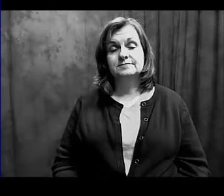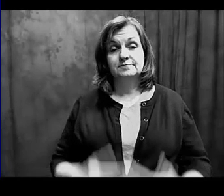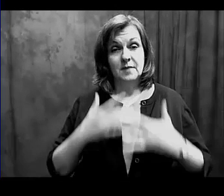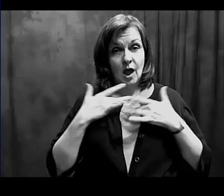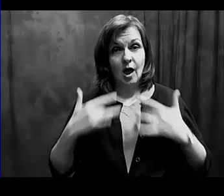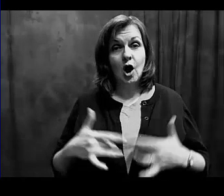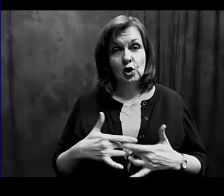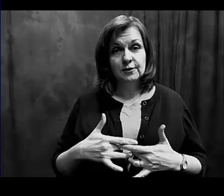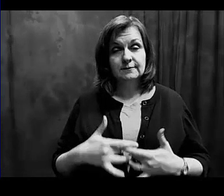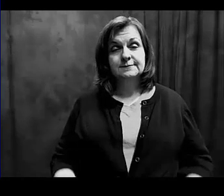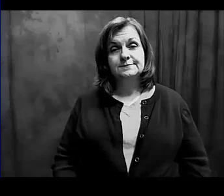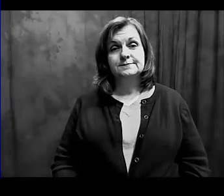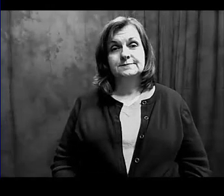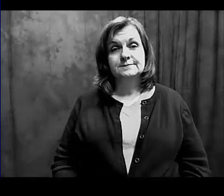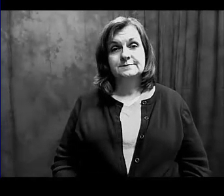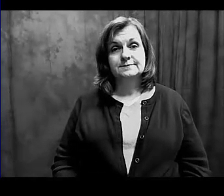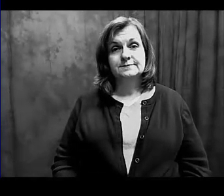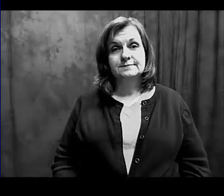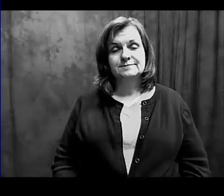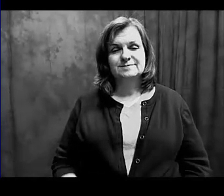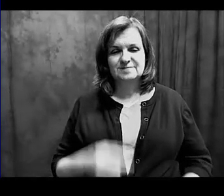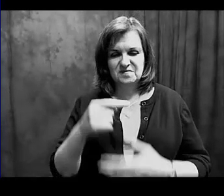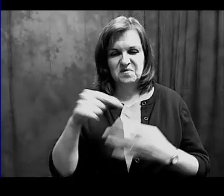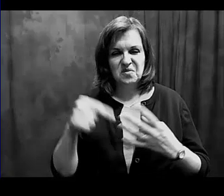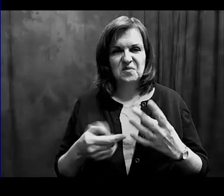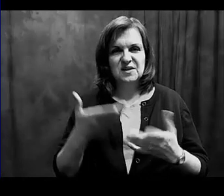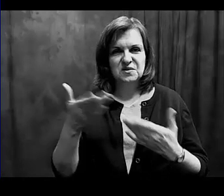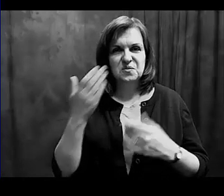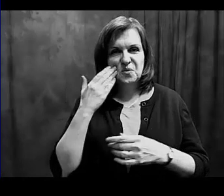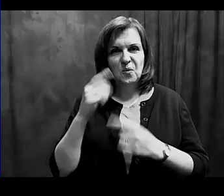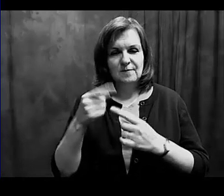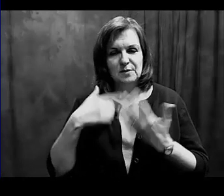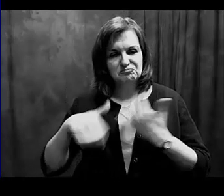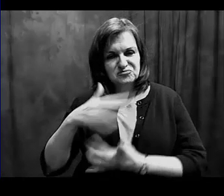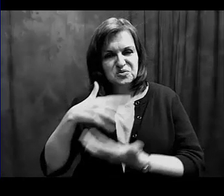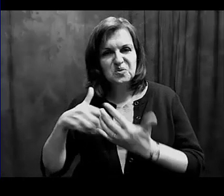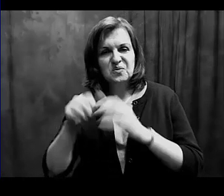a heart all of those familiar things